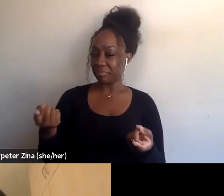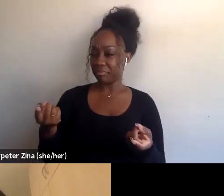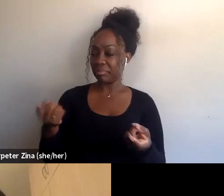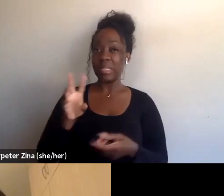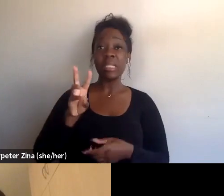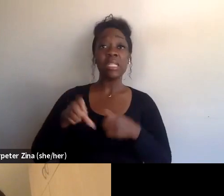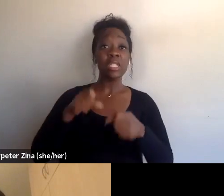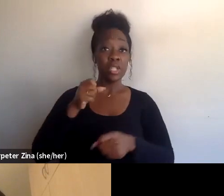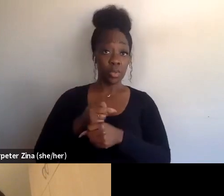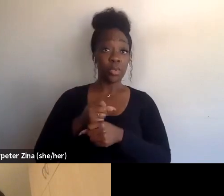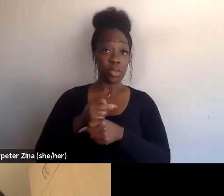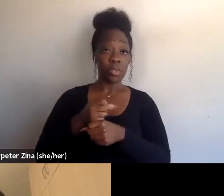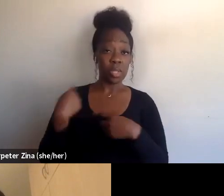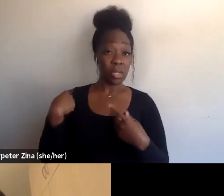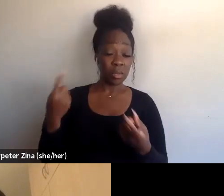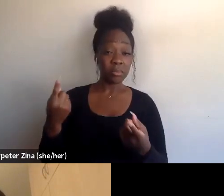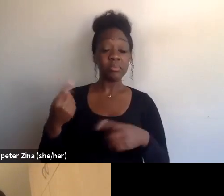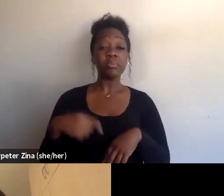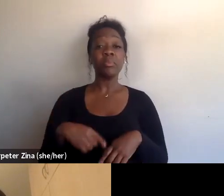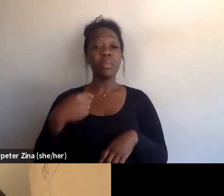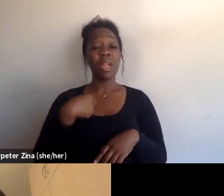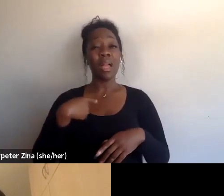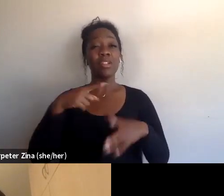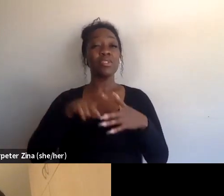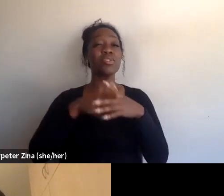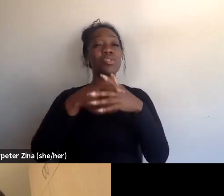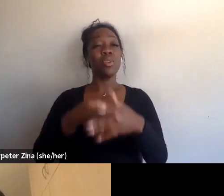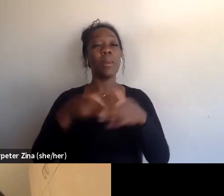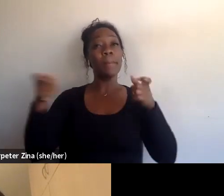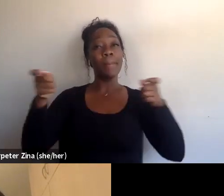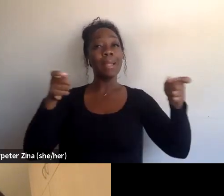I went into managing Independent Space